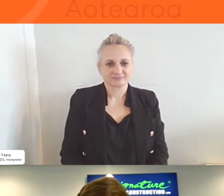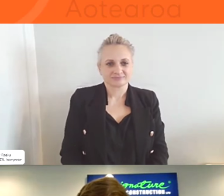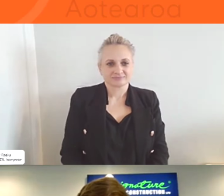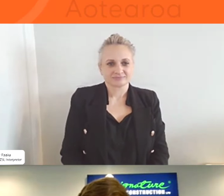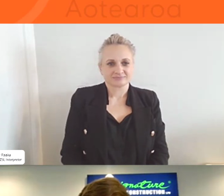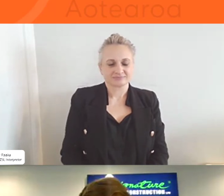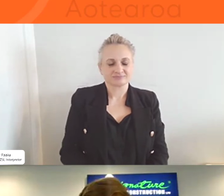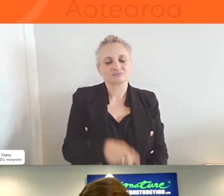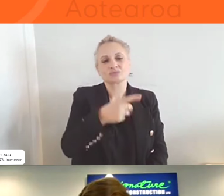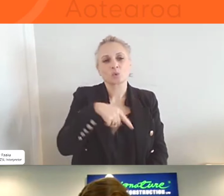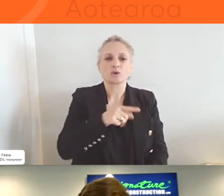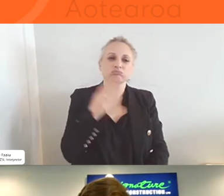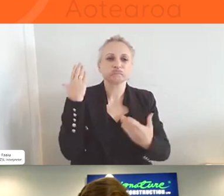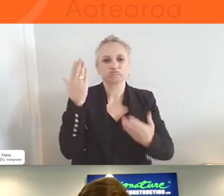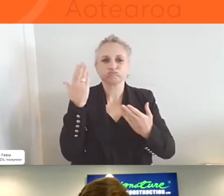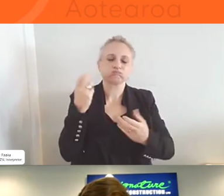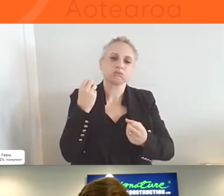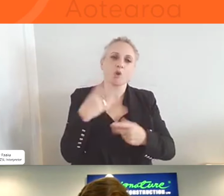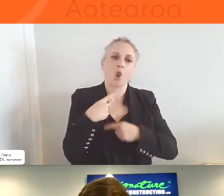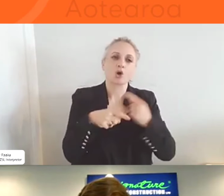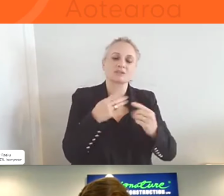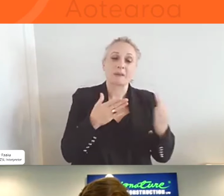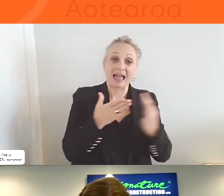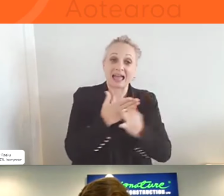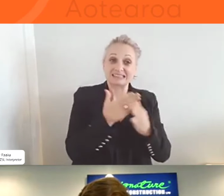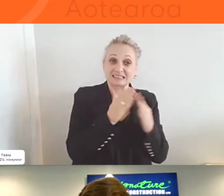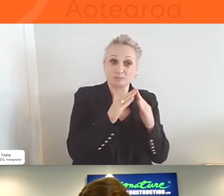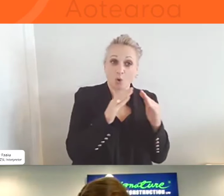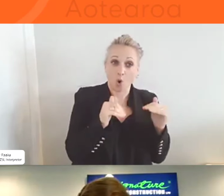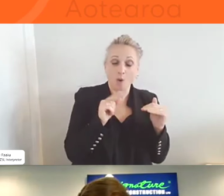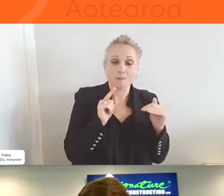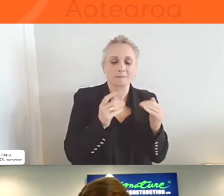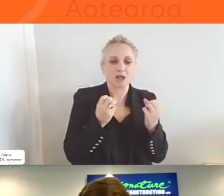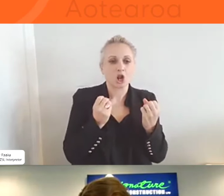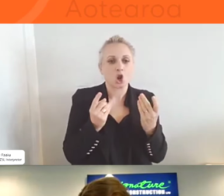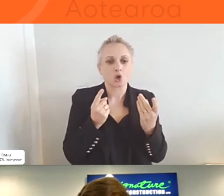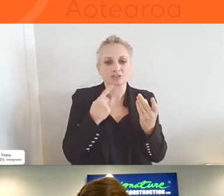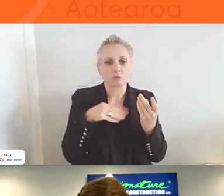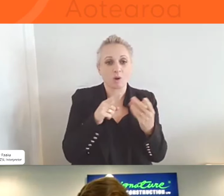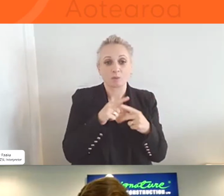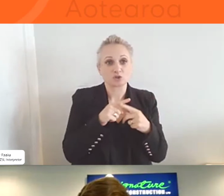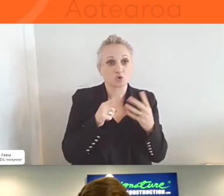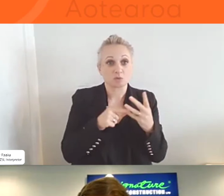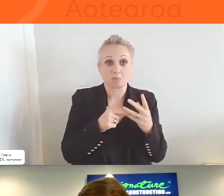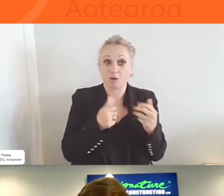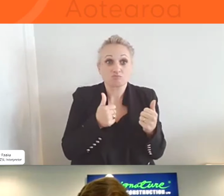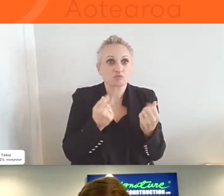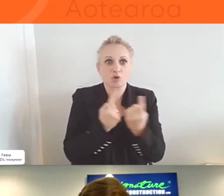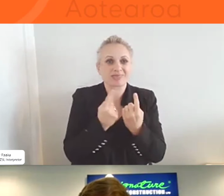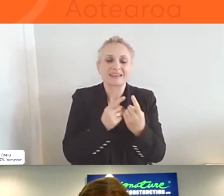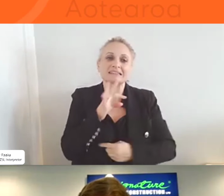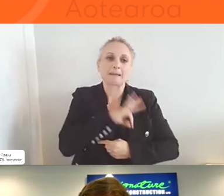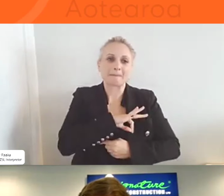how it is for those requiring it, but a lot of what we talk about are just good things for most people. So we are always looking at lux